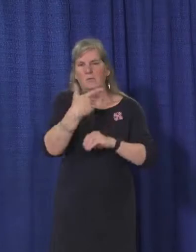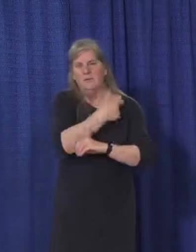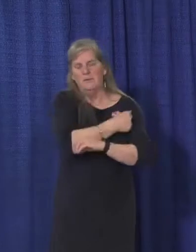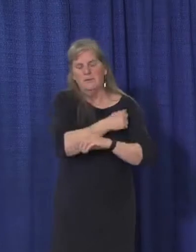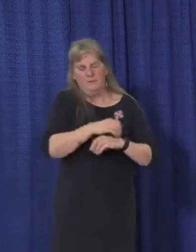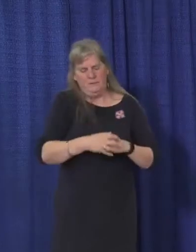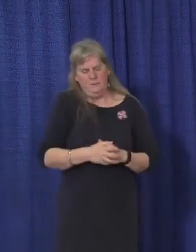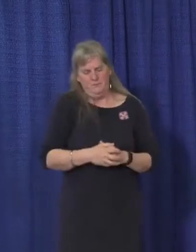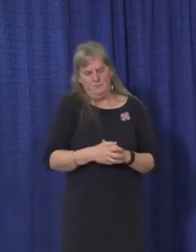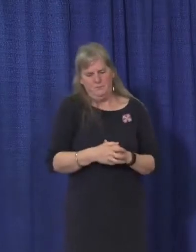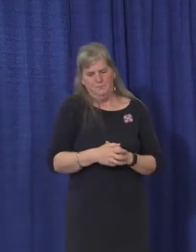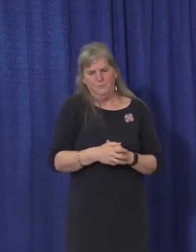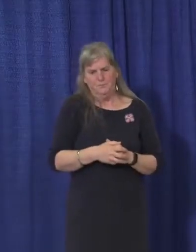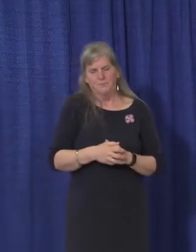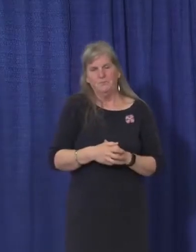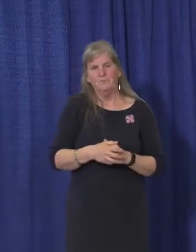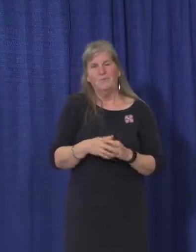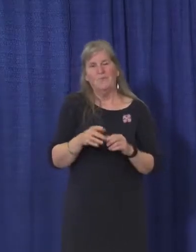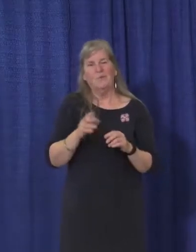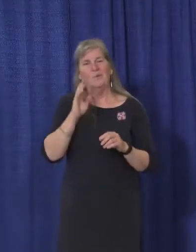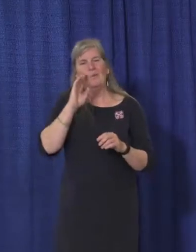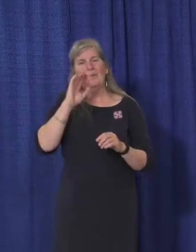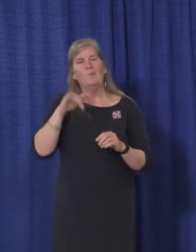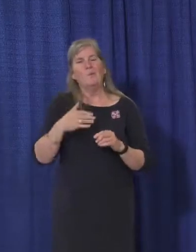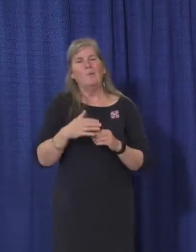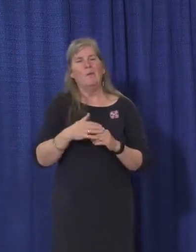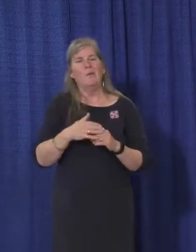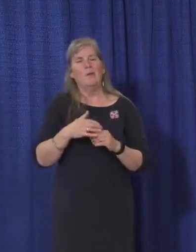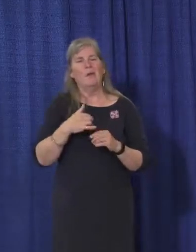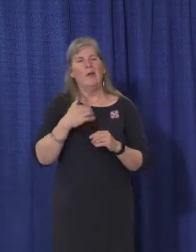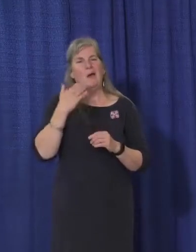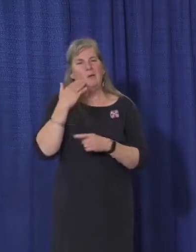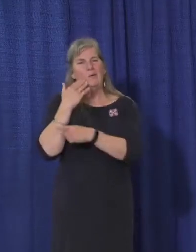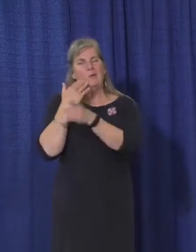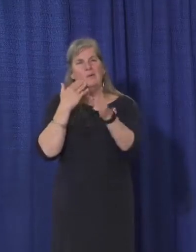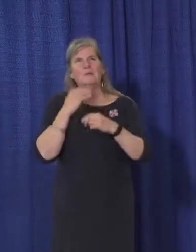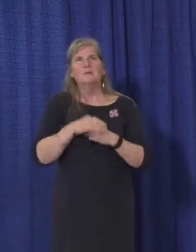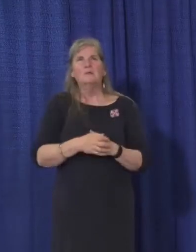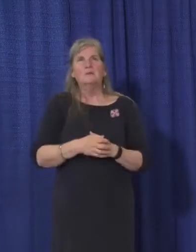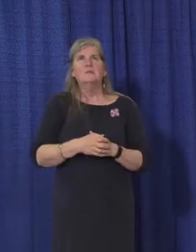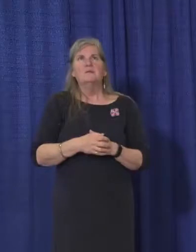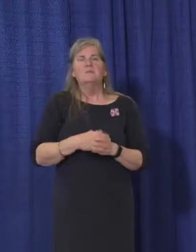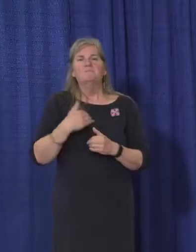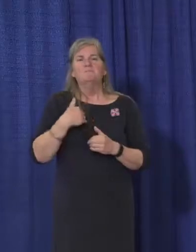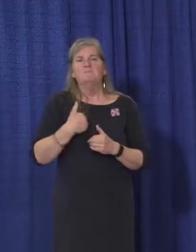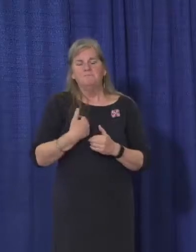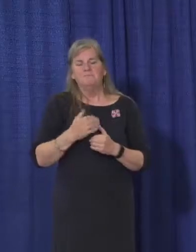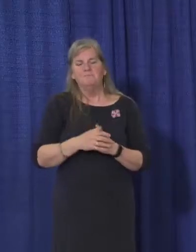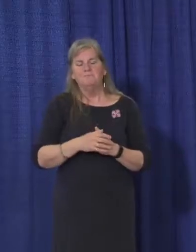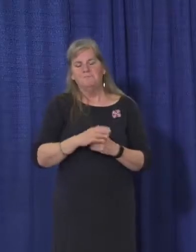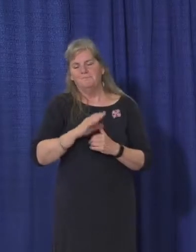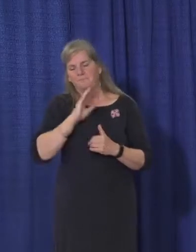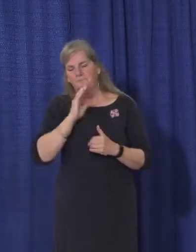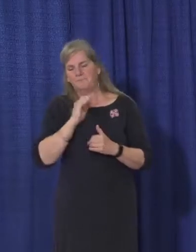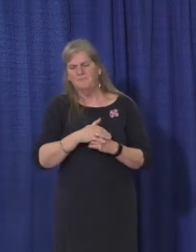And as the premier reflected I know and understand many of you are tired and may not see the